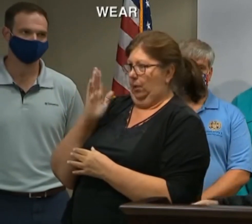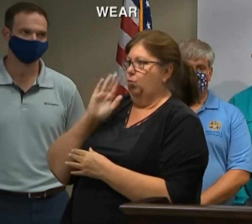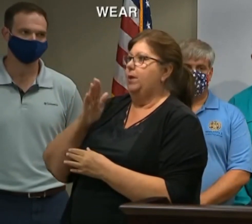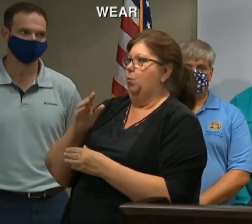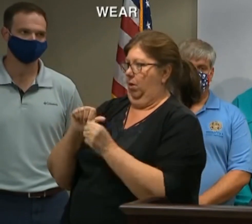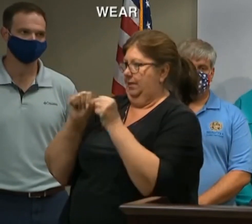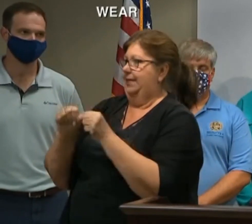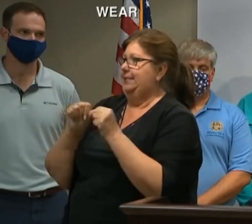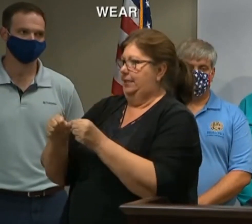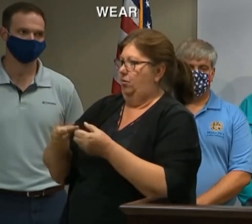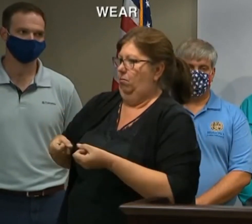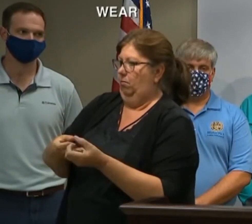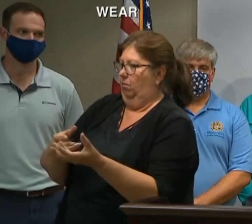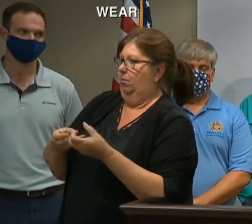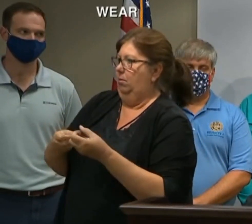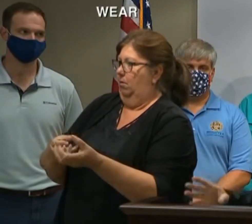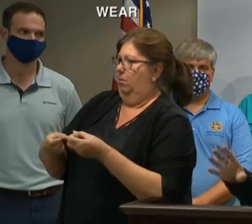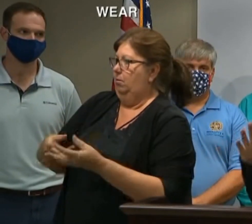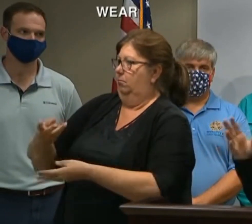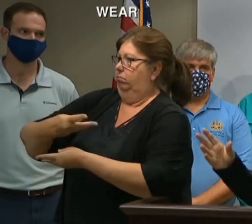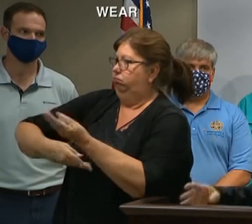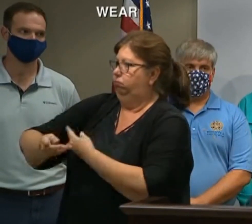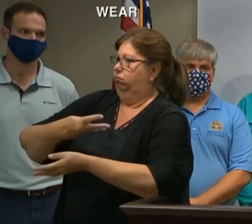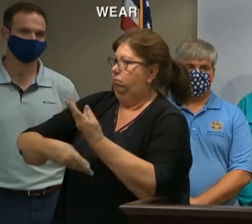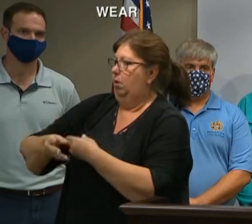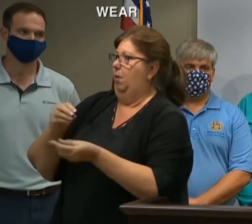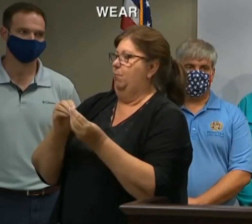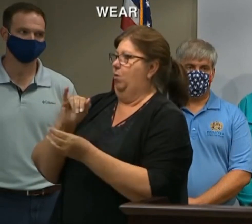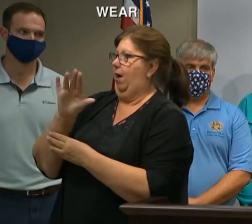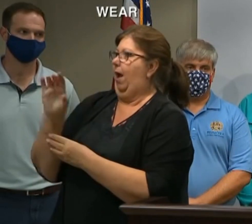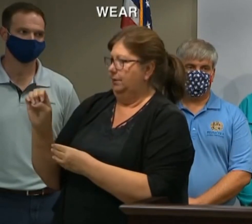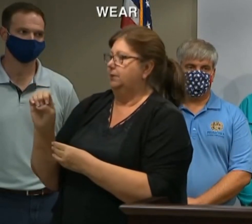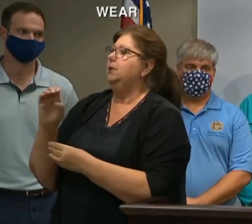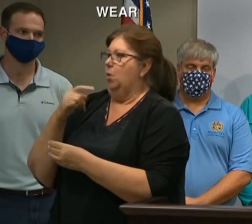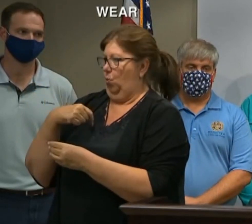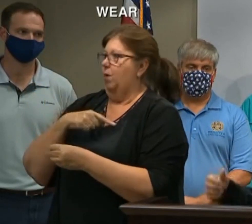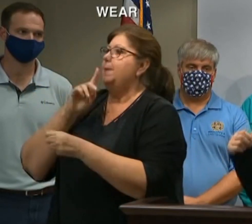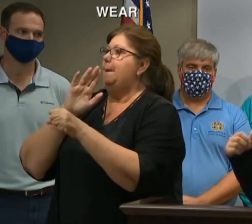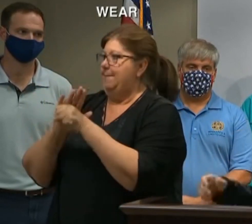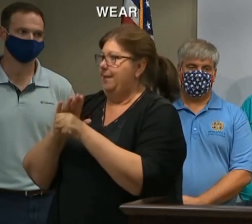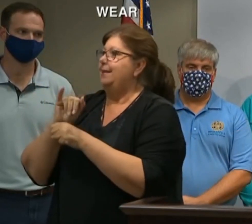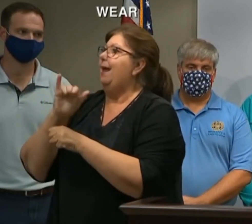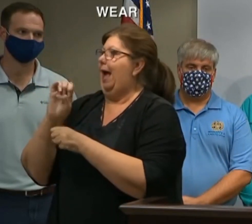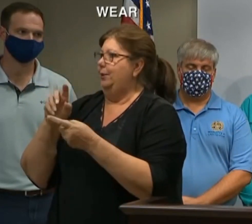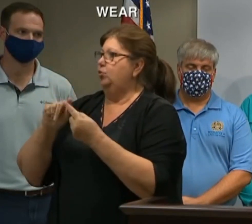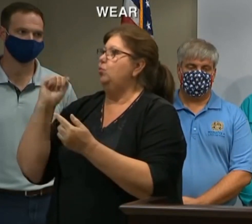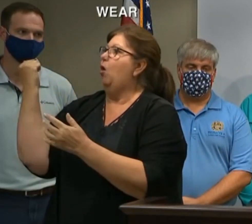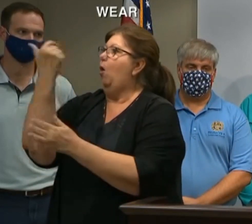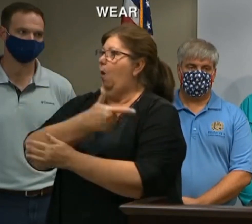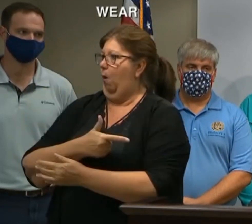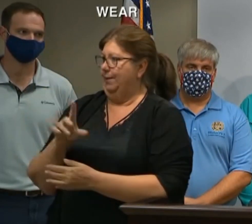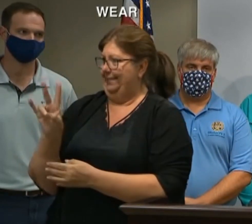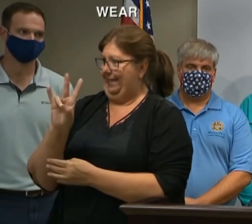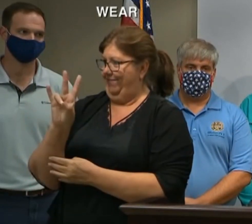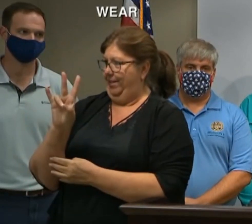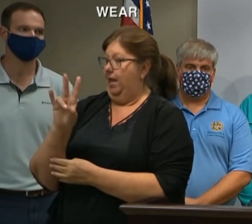ice much faster than you do with the other resources so uh we're committed on the ice to the pods and we're also going to discuss opening up some additional pods in some areas